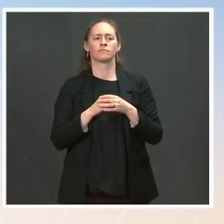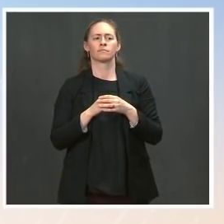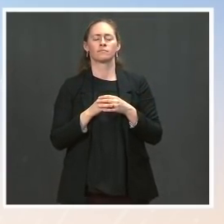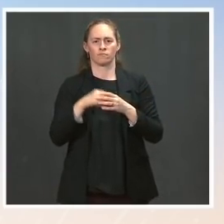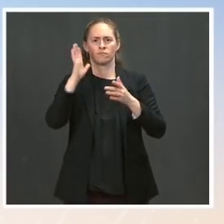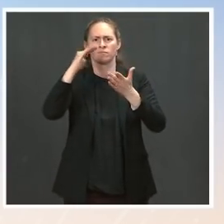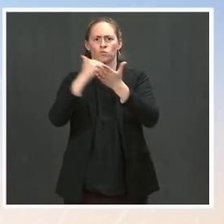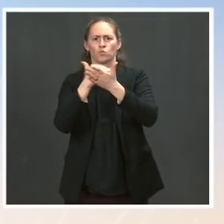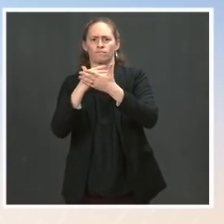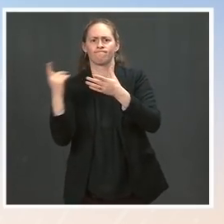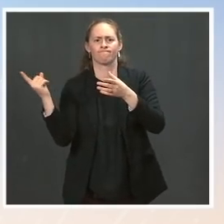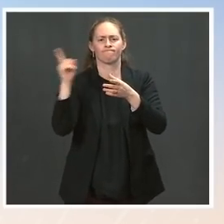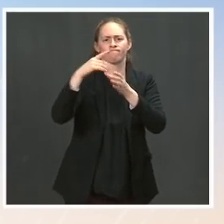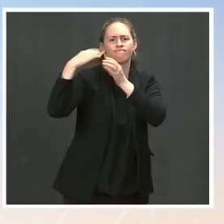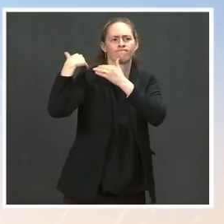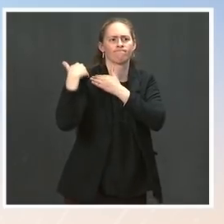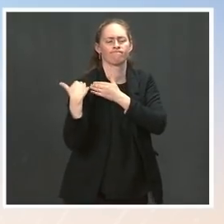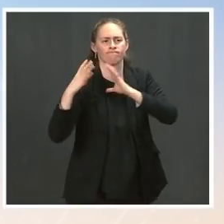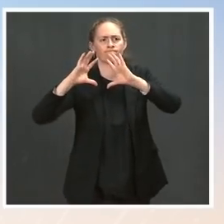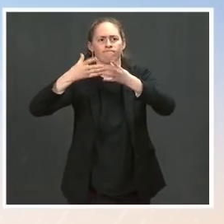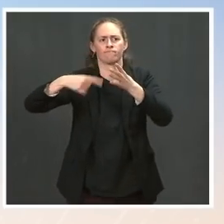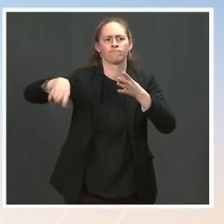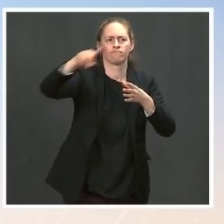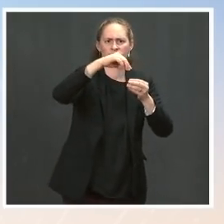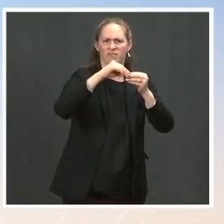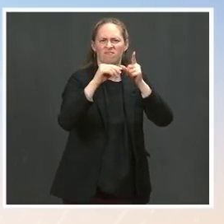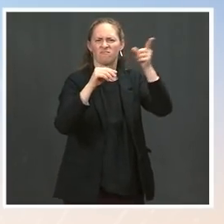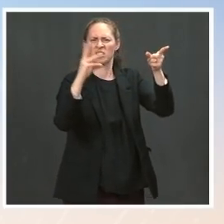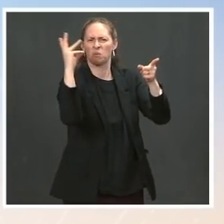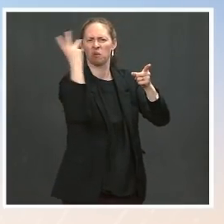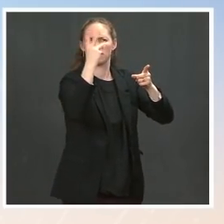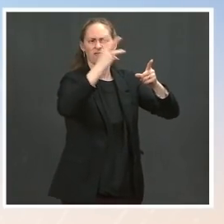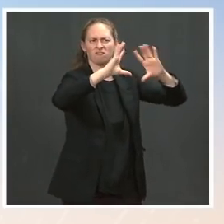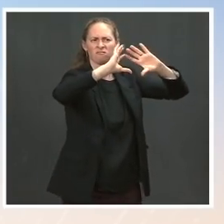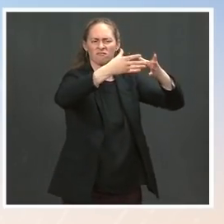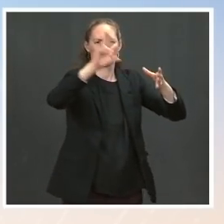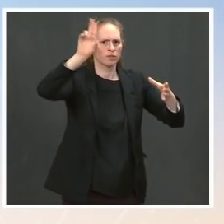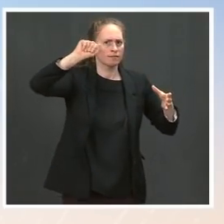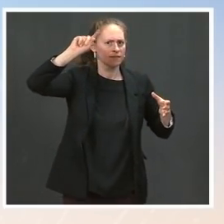in the Western Hemisphere in the past for the U.S. government. He'll be playing that role. The President has asked the Vice President